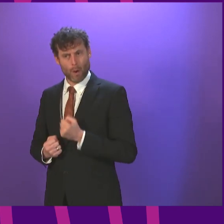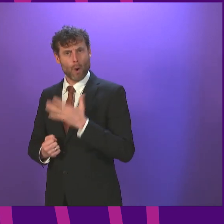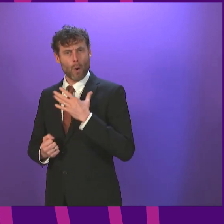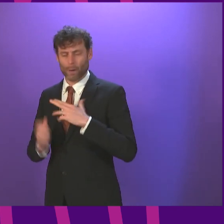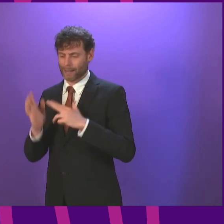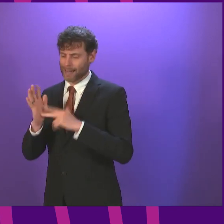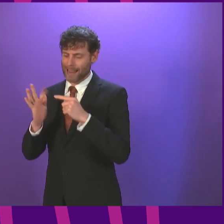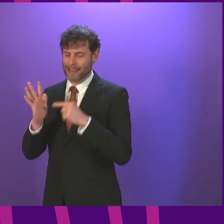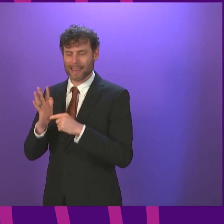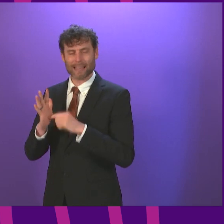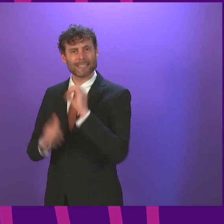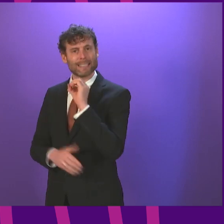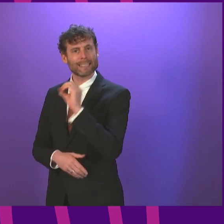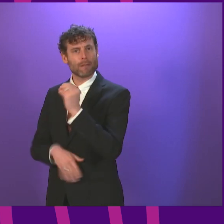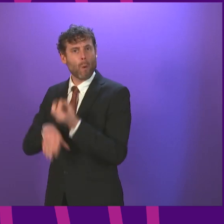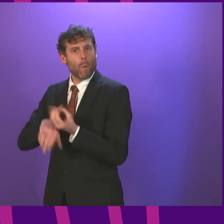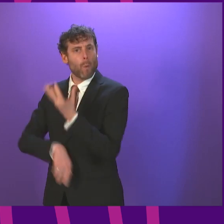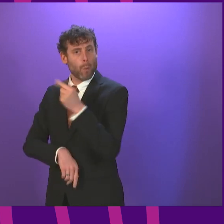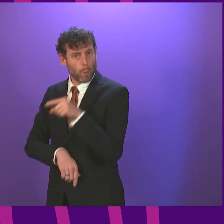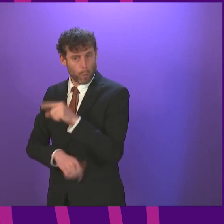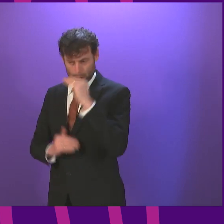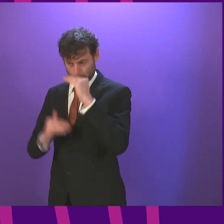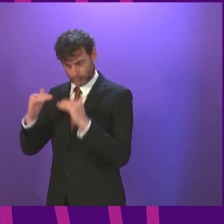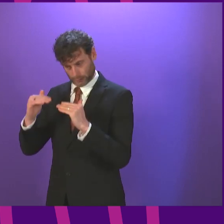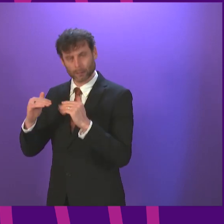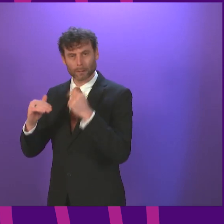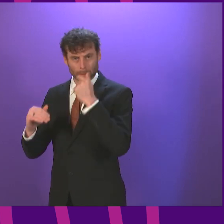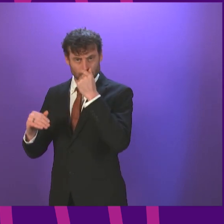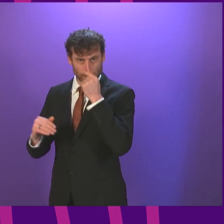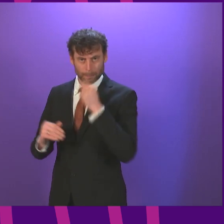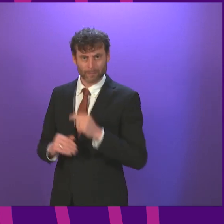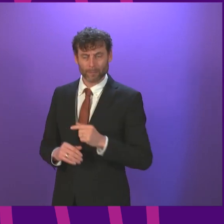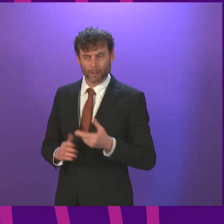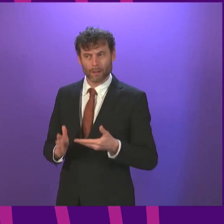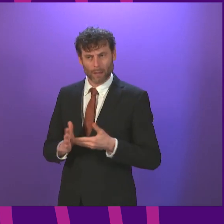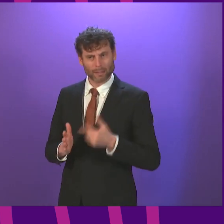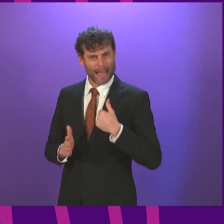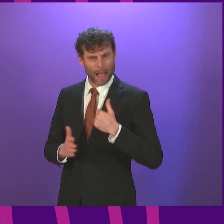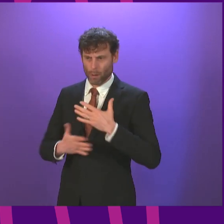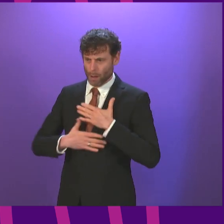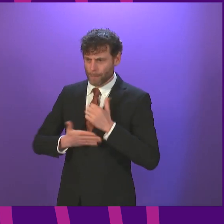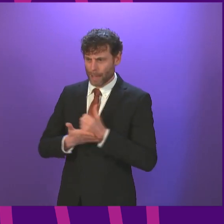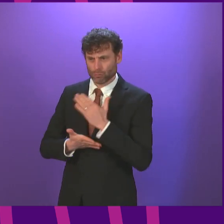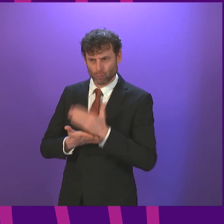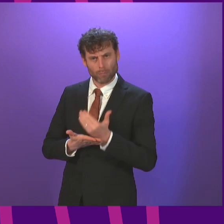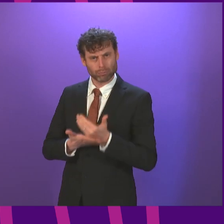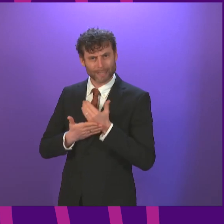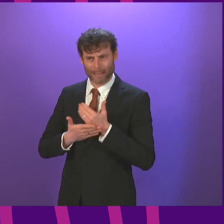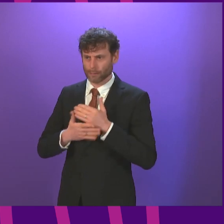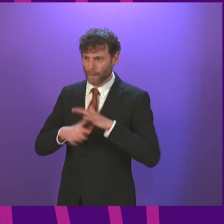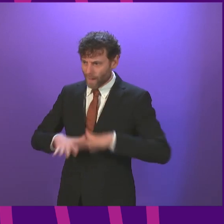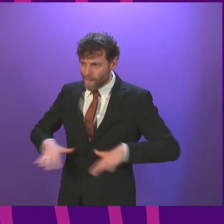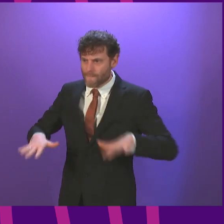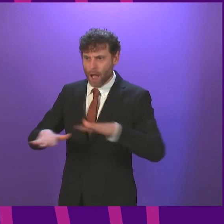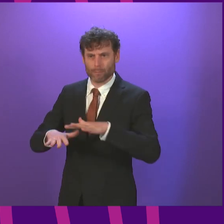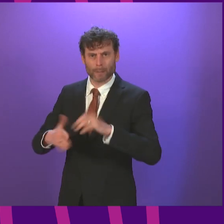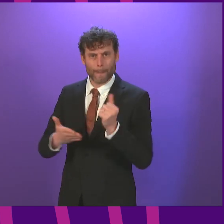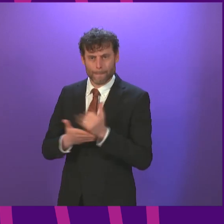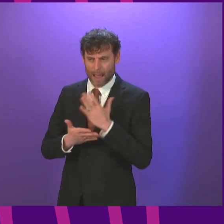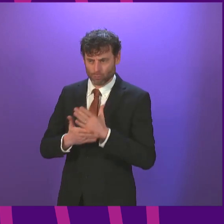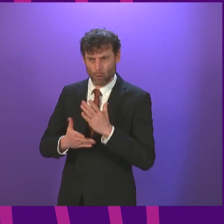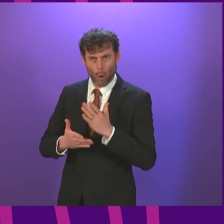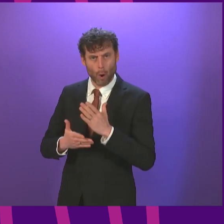zero targets and to live up to the responsibilities up to, and long after, the COP26 summit that